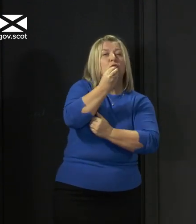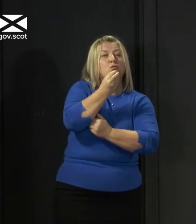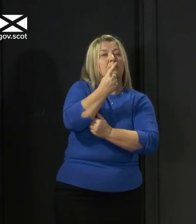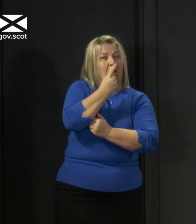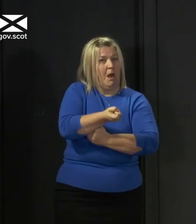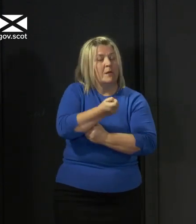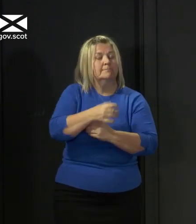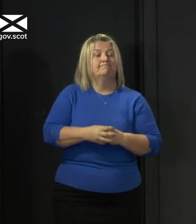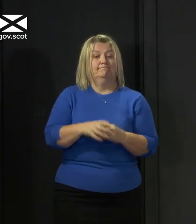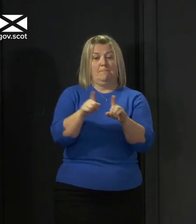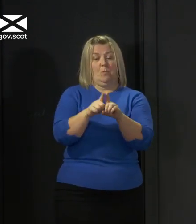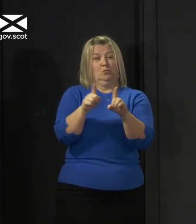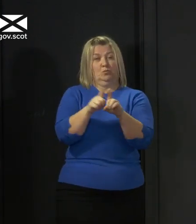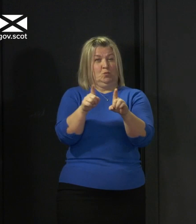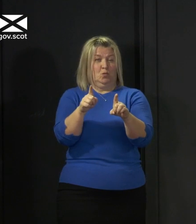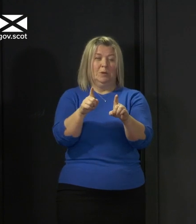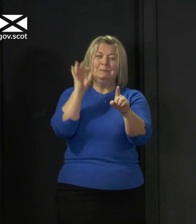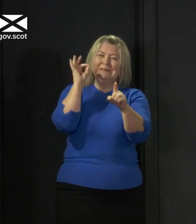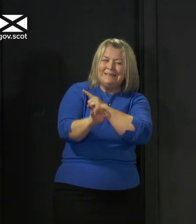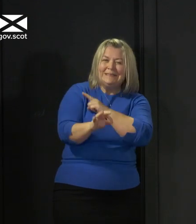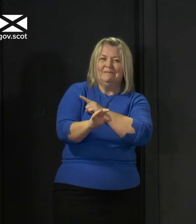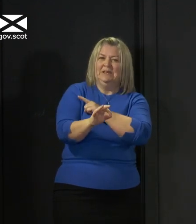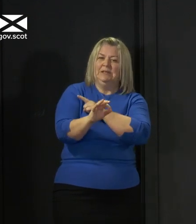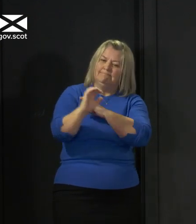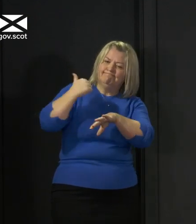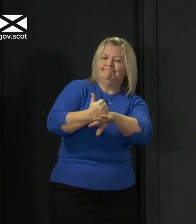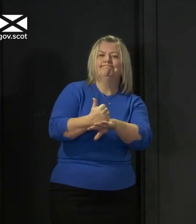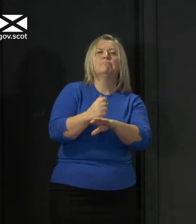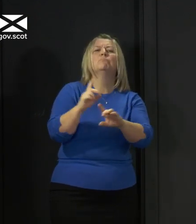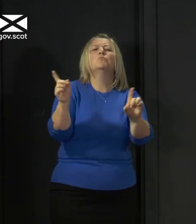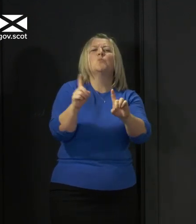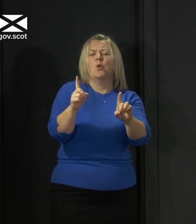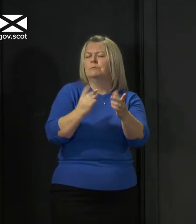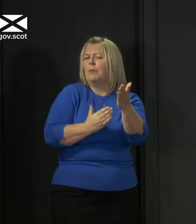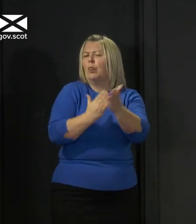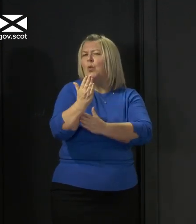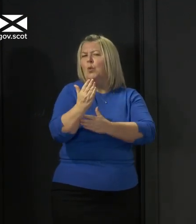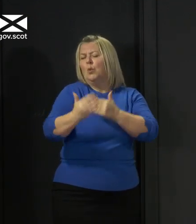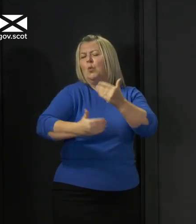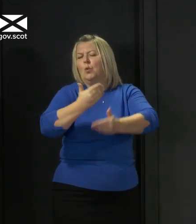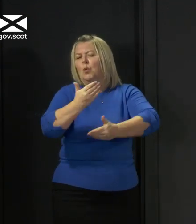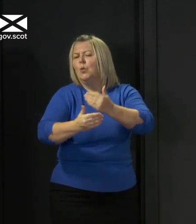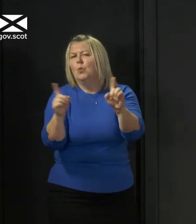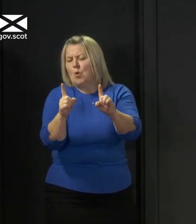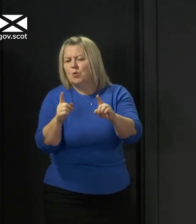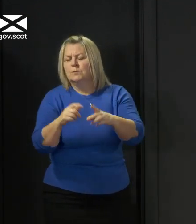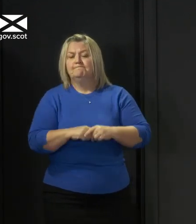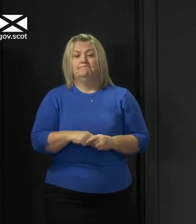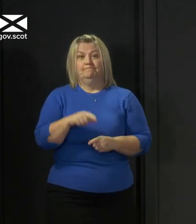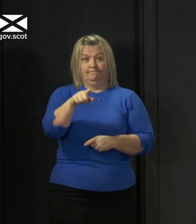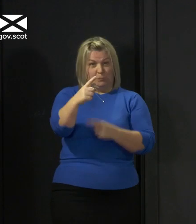putting in place specific programs and I want to go through some of the different arrangements in place for different people if you are one of the